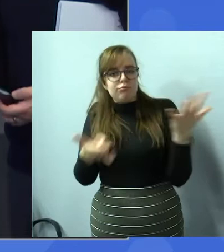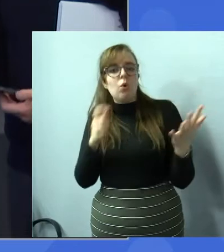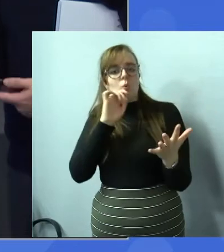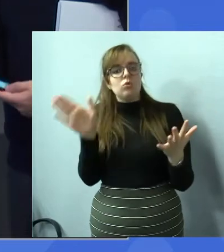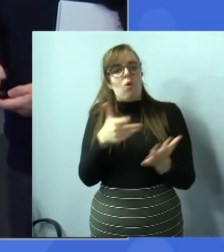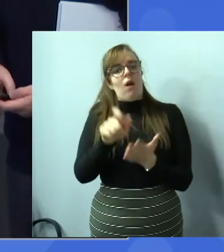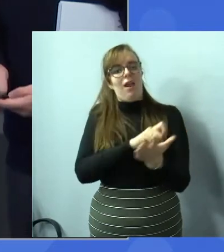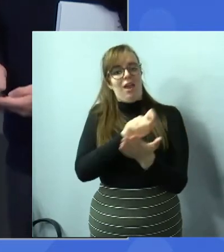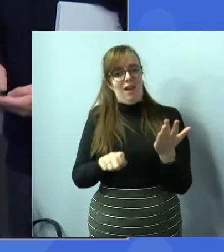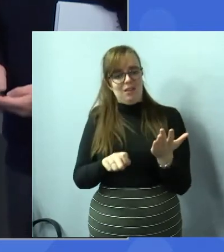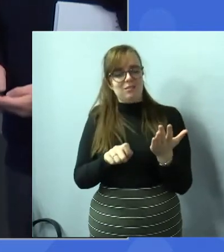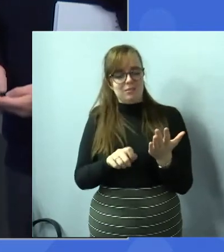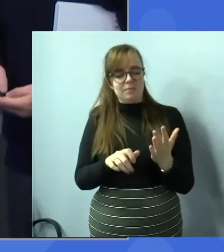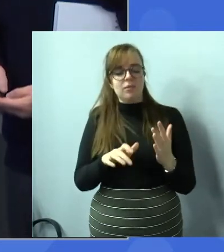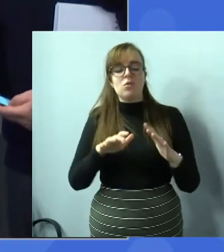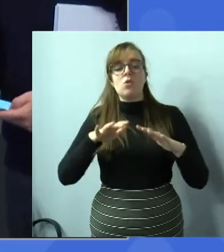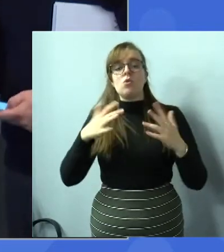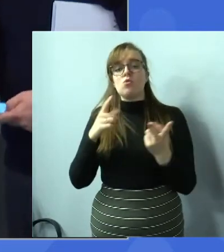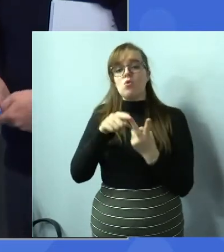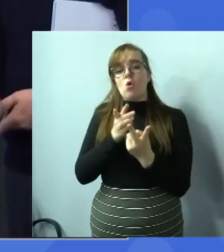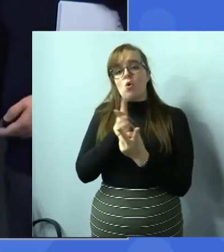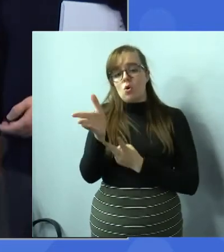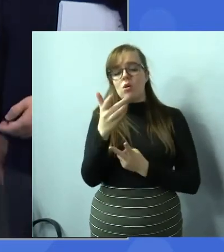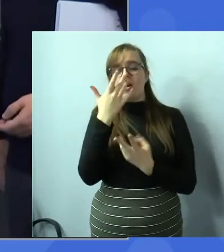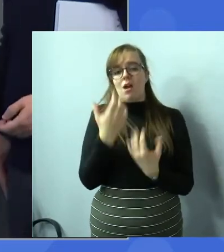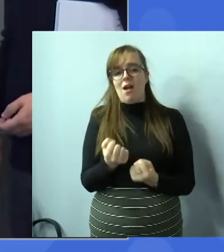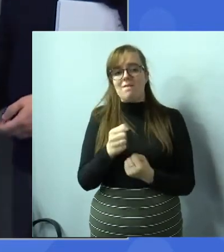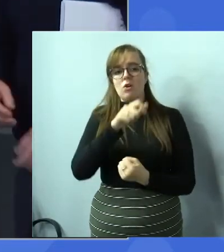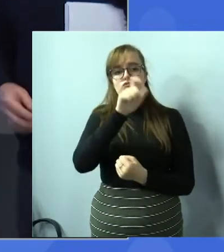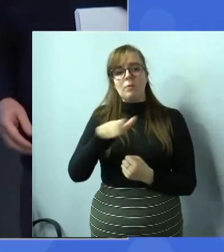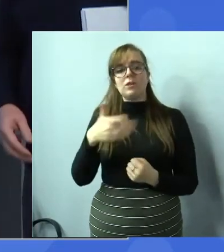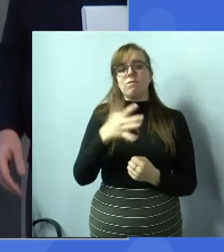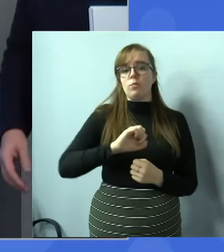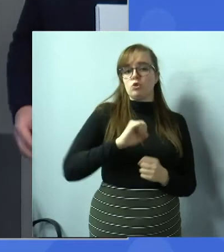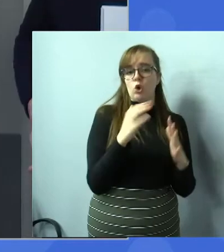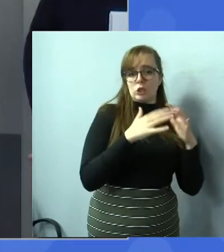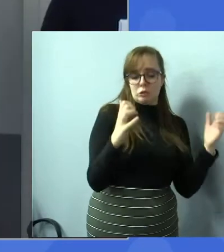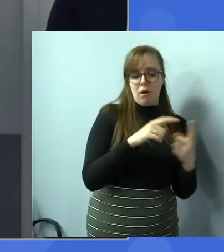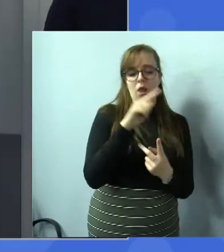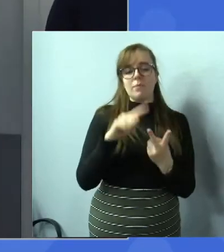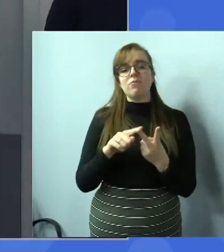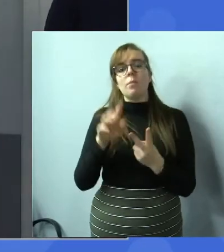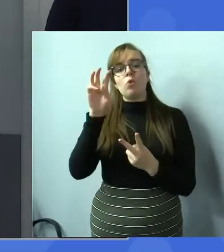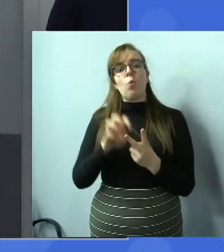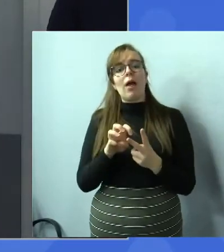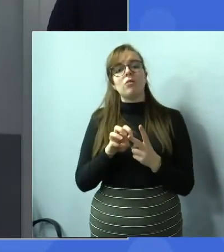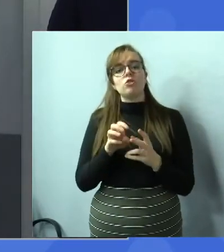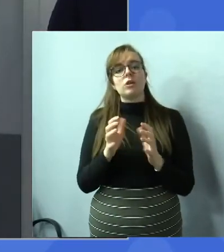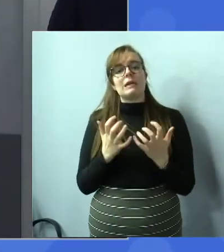other way would be to have representatives from the Scottish Parliament and from the Welsh Assembly and from other representative bodies in